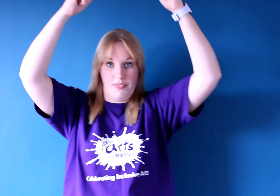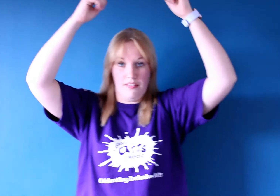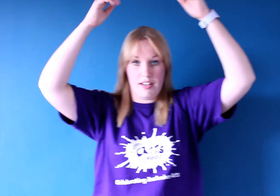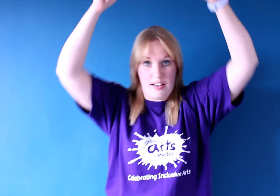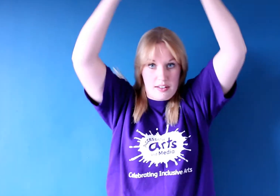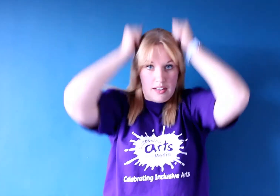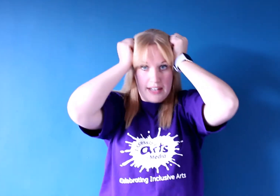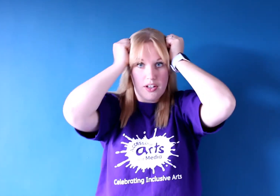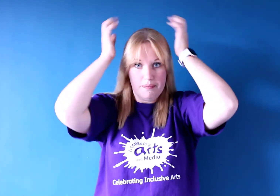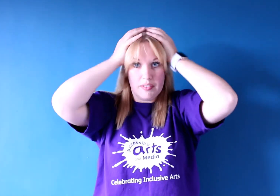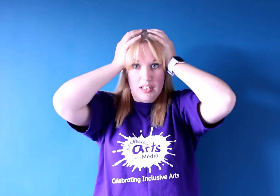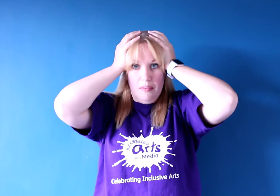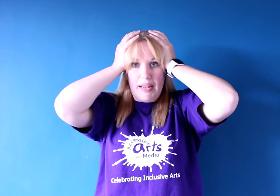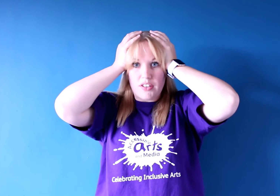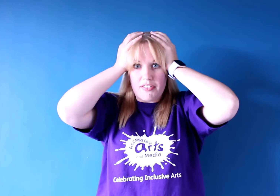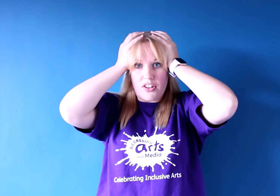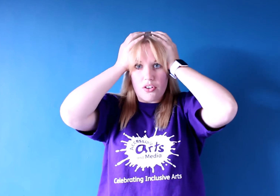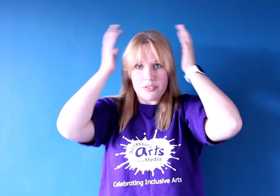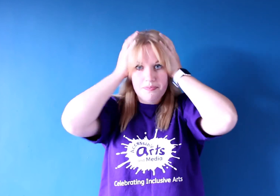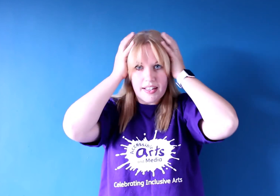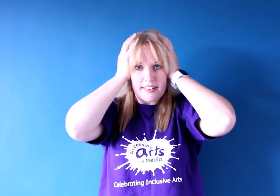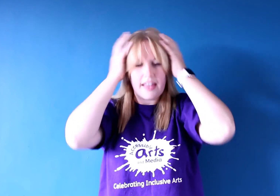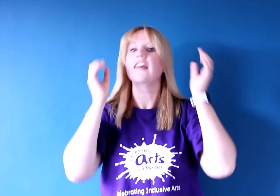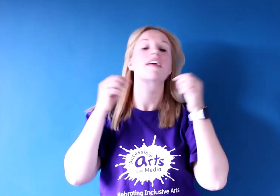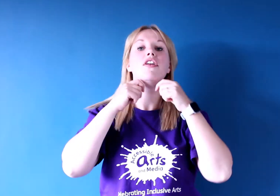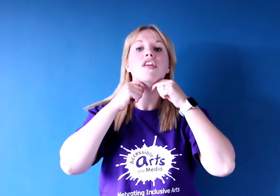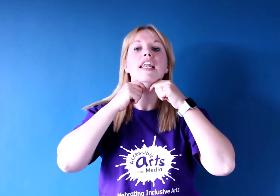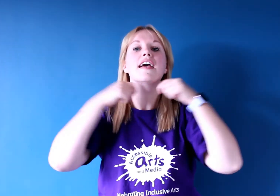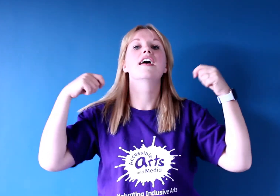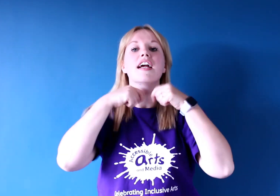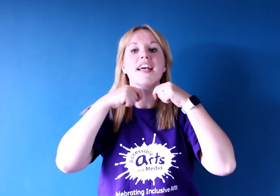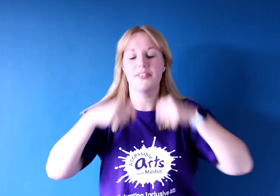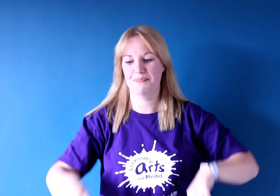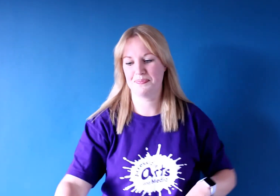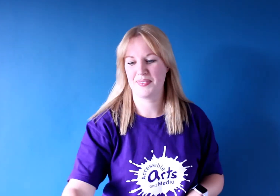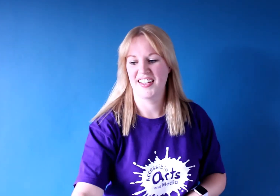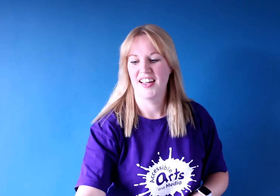ready? Hat on, make sure it’s secure, that’s it. Give it another click. Click.